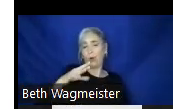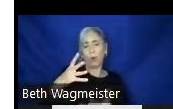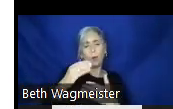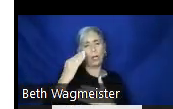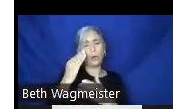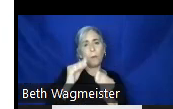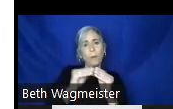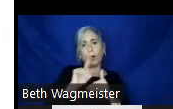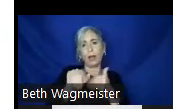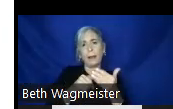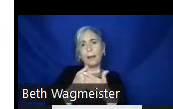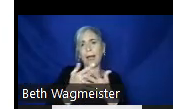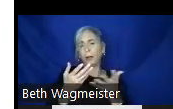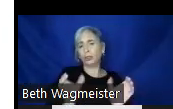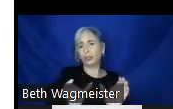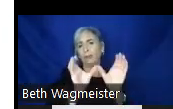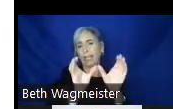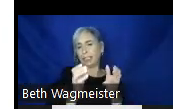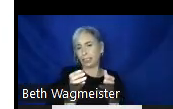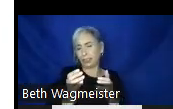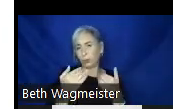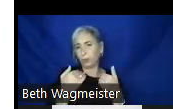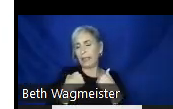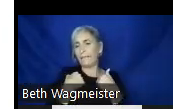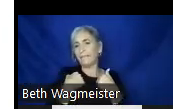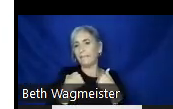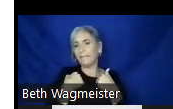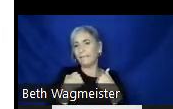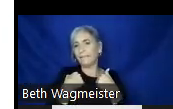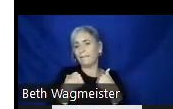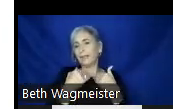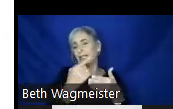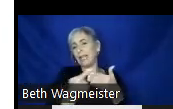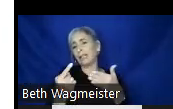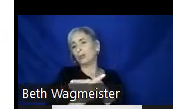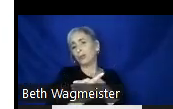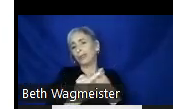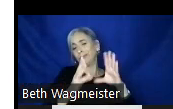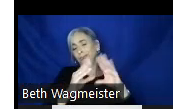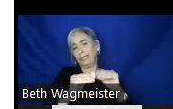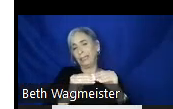about the certification and such, we have a drop in session next week while we are also